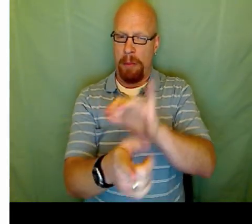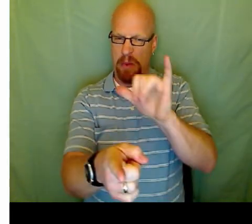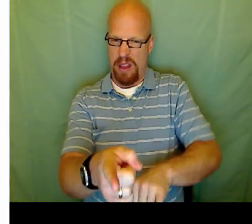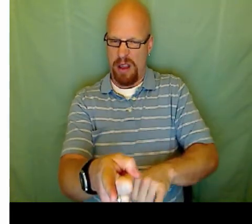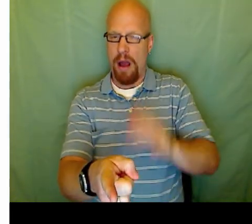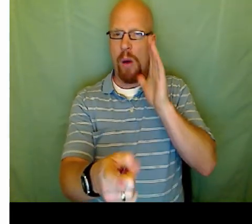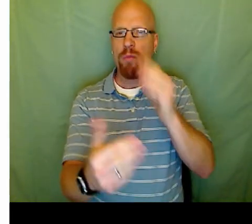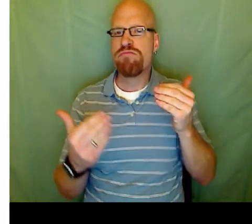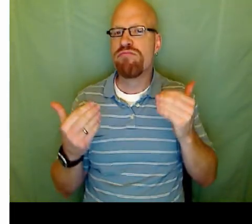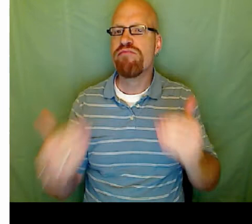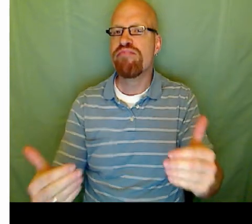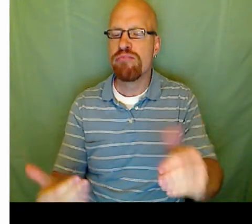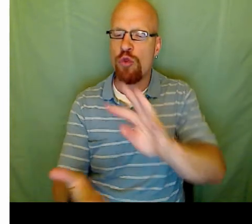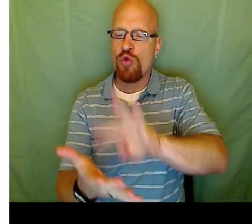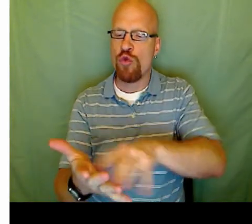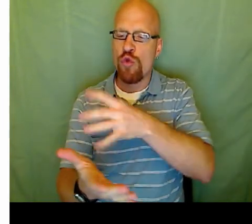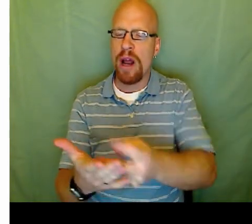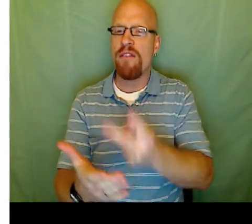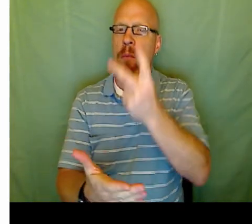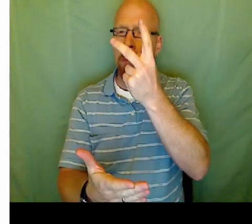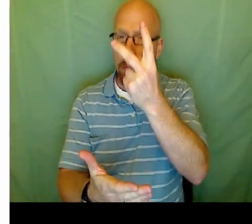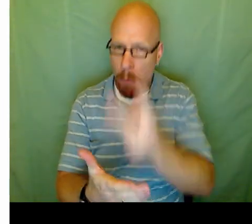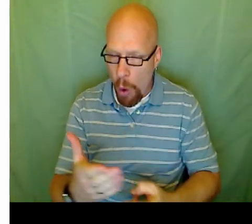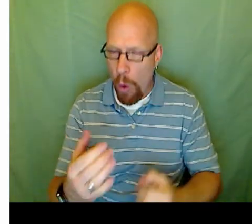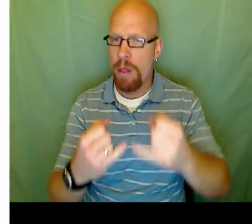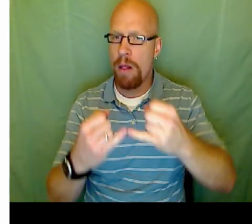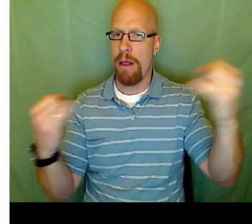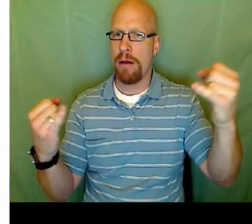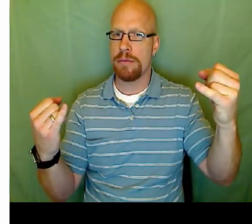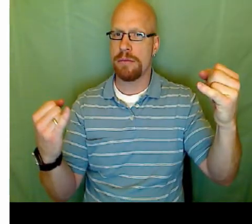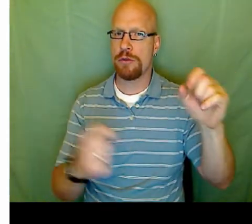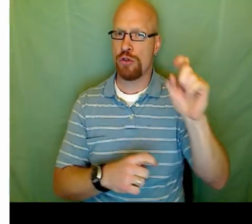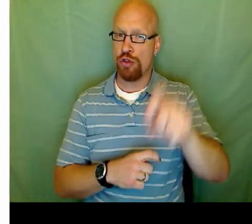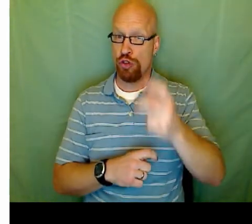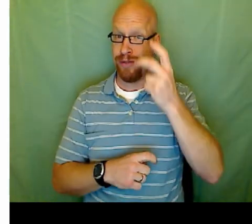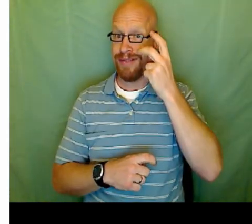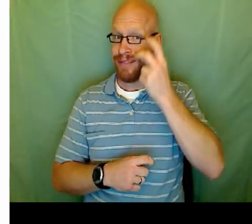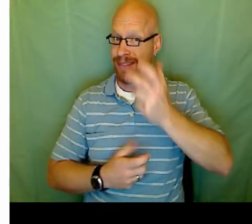Now we'll use my graph, my grid here, to graph both lines,